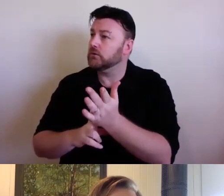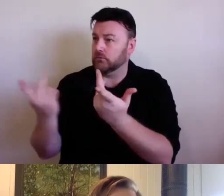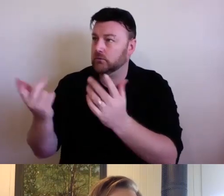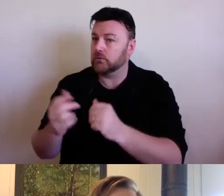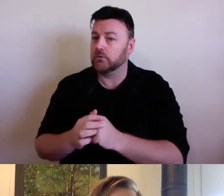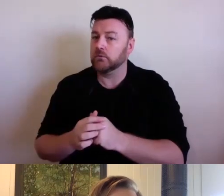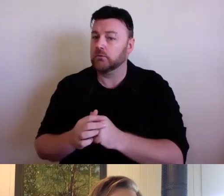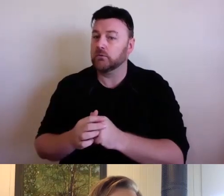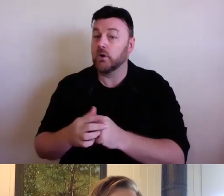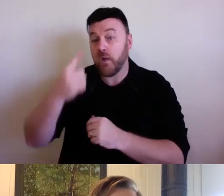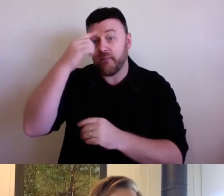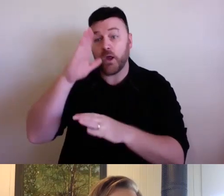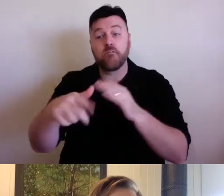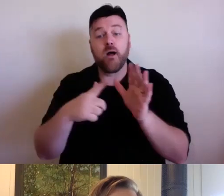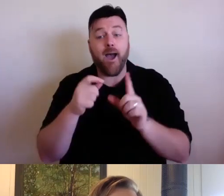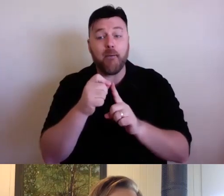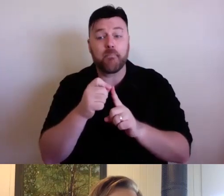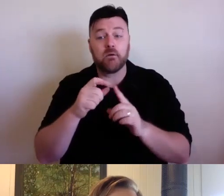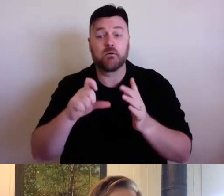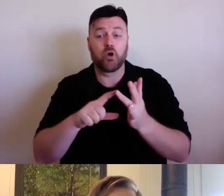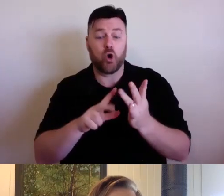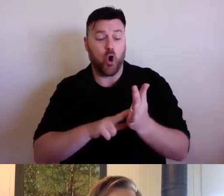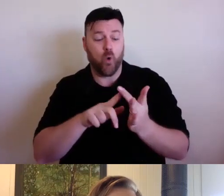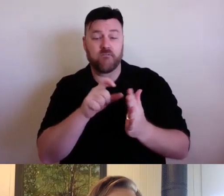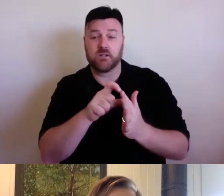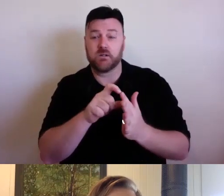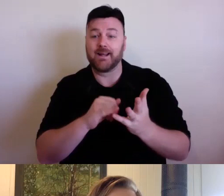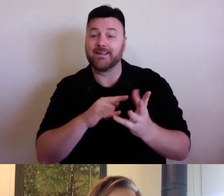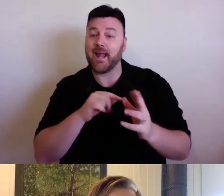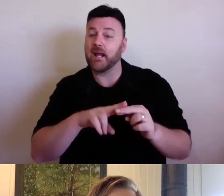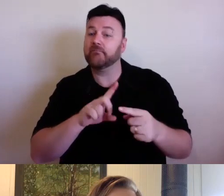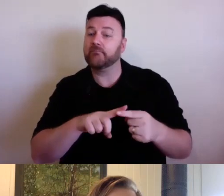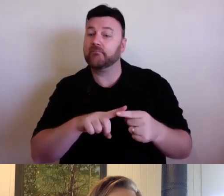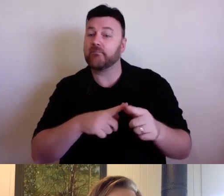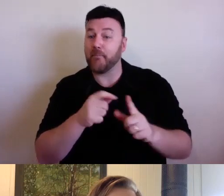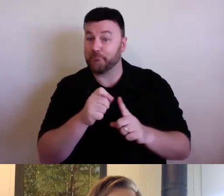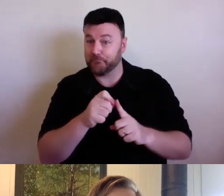the COVIDSafe app, that has a shelf life on it and we've been assured by